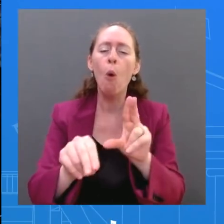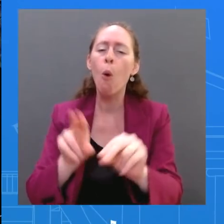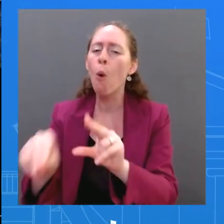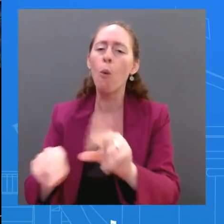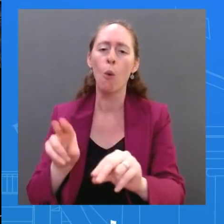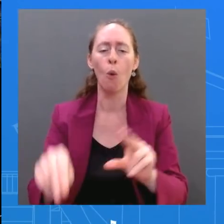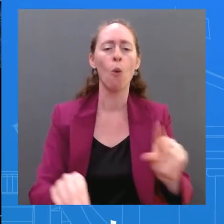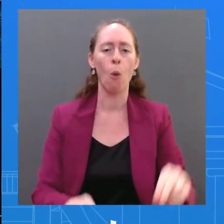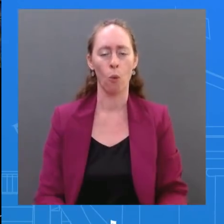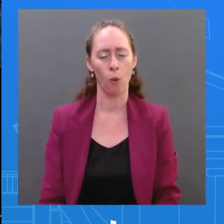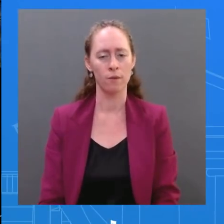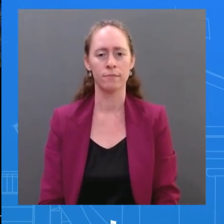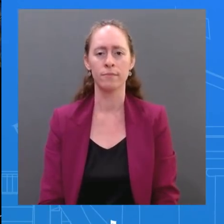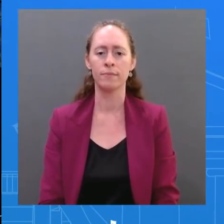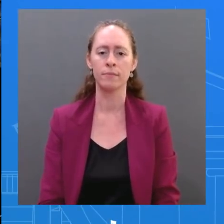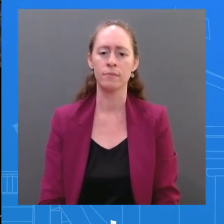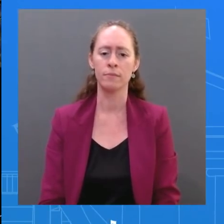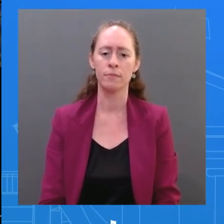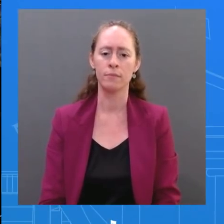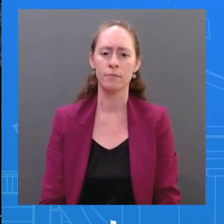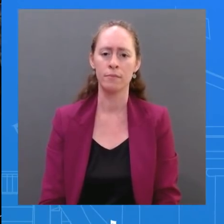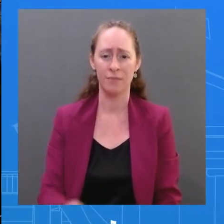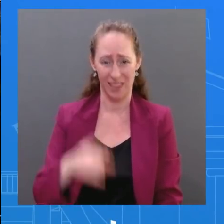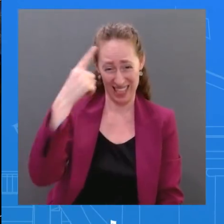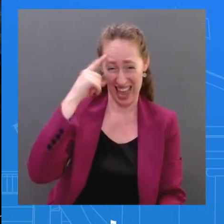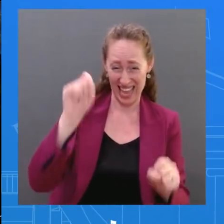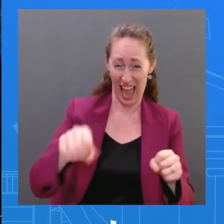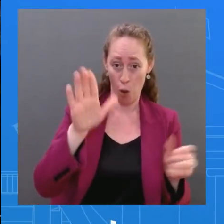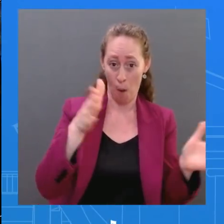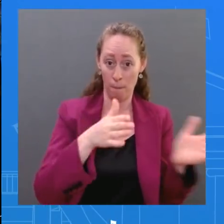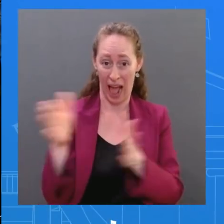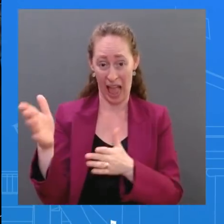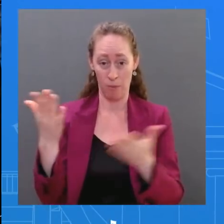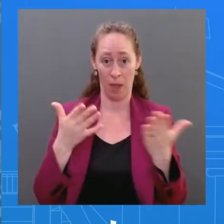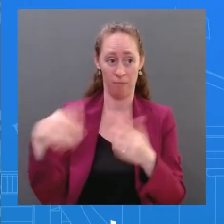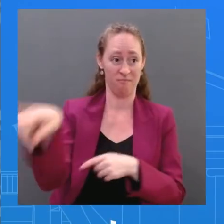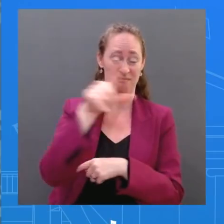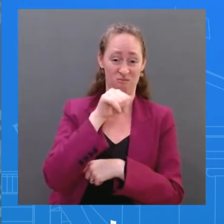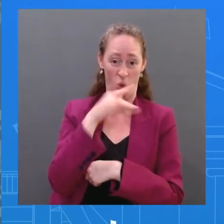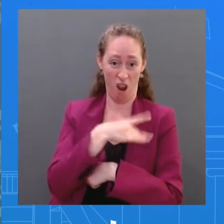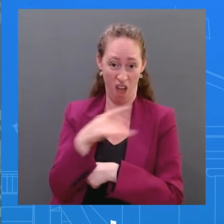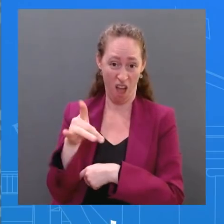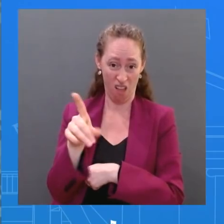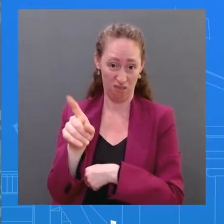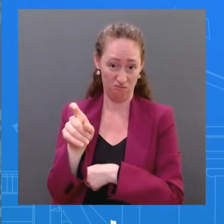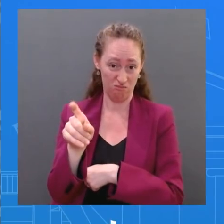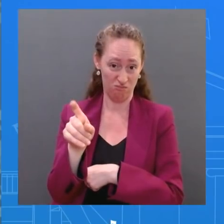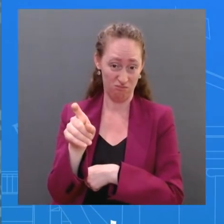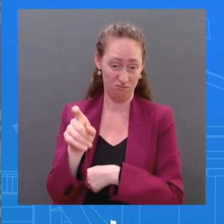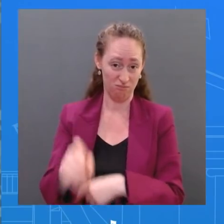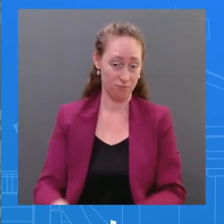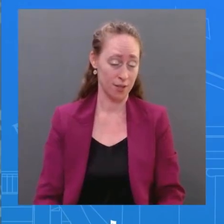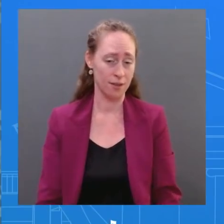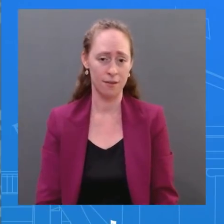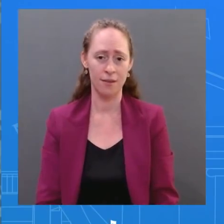just is not popular with the American people right now? Ms. Jean-Pierre: I don't think it's that our plan is not popular with the American people.